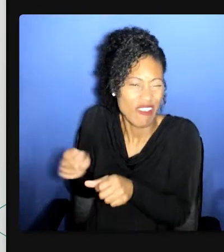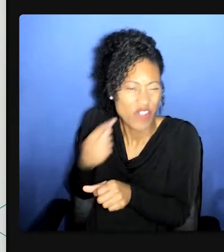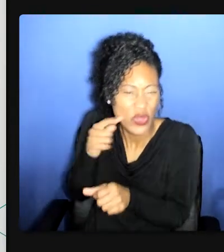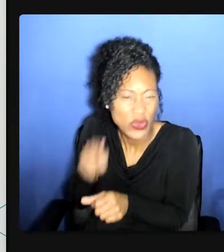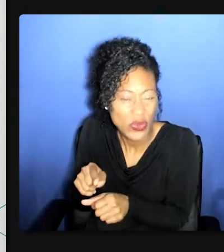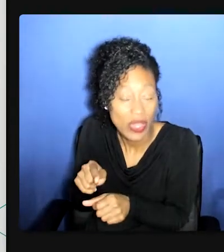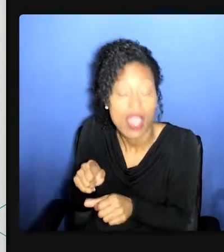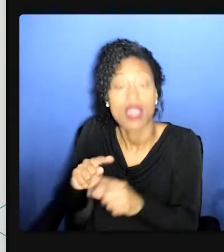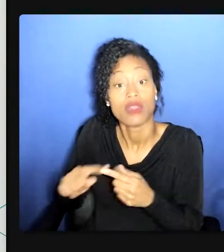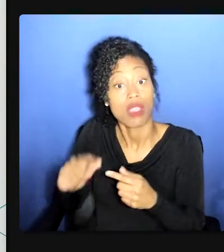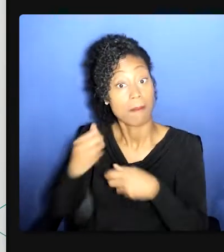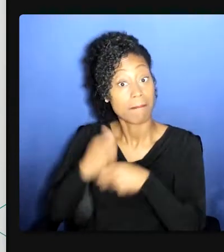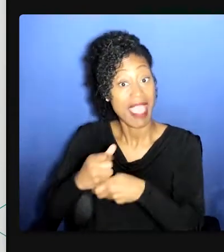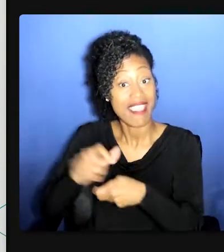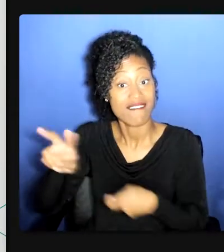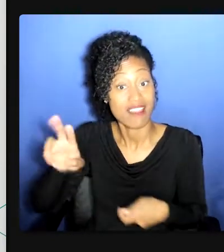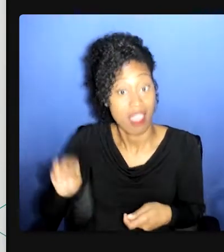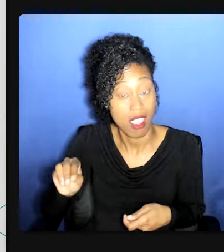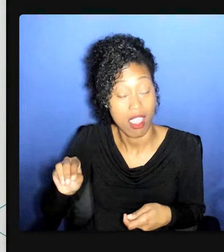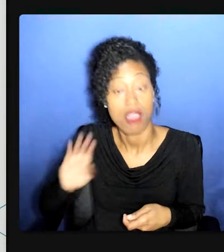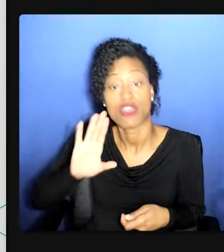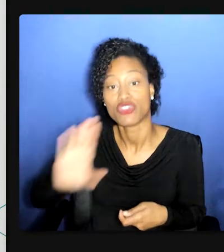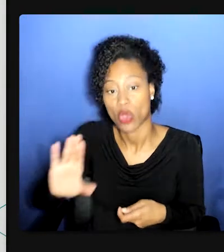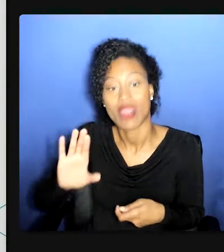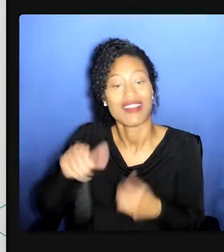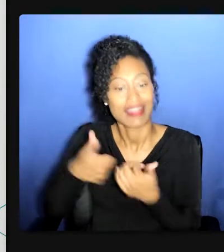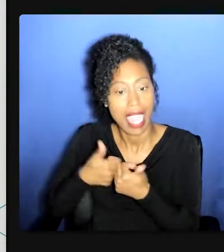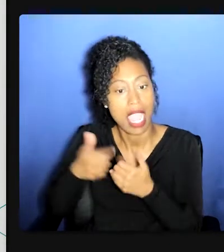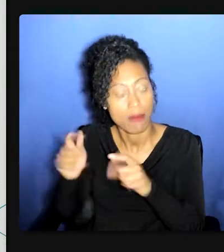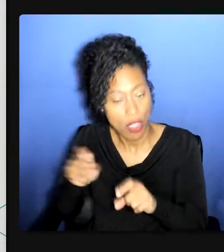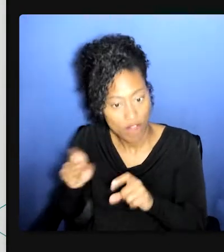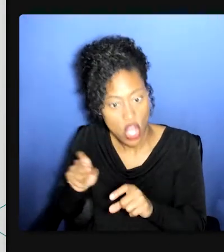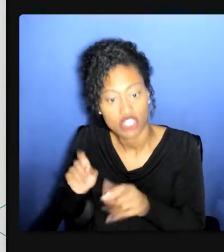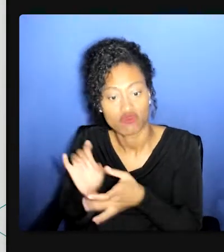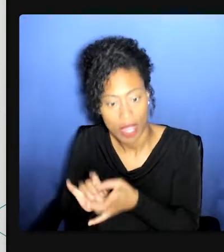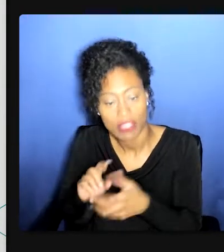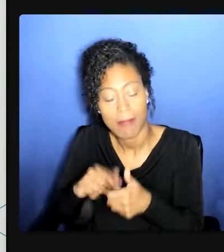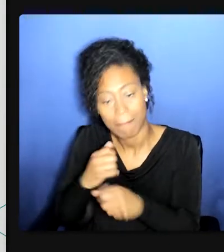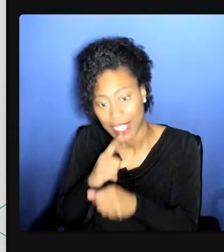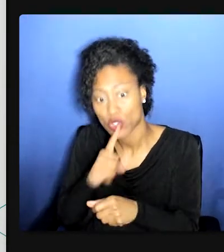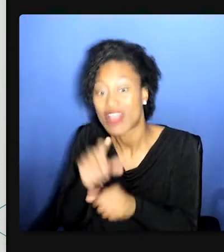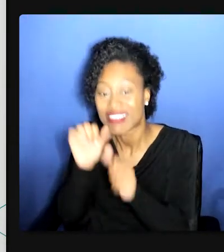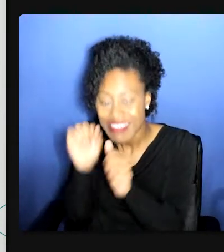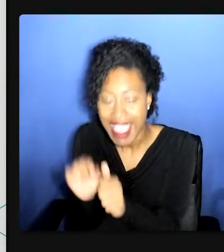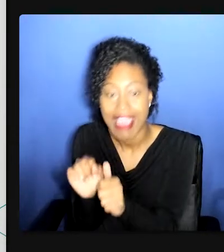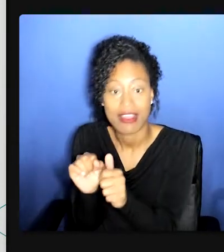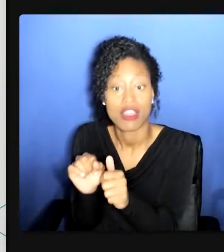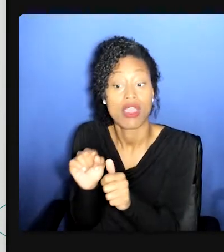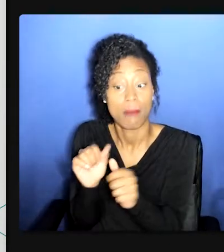create VMs and get your servers running so players can quickly connect to them.